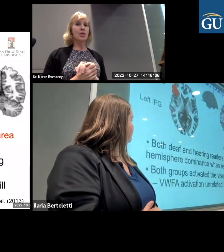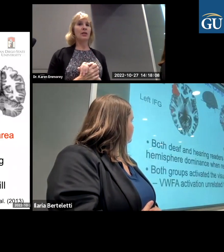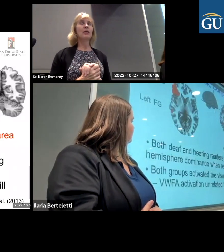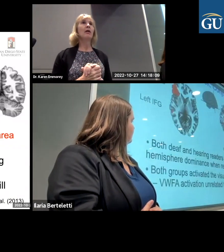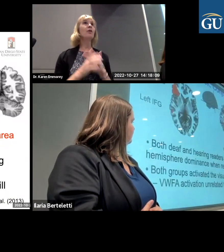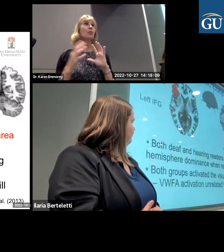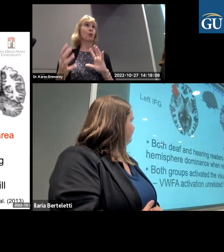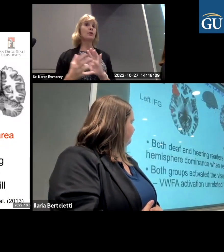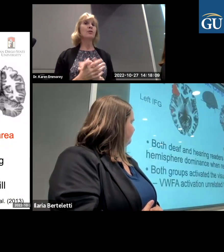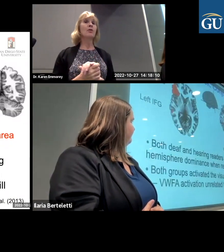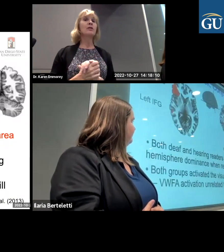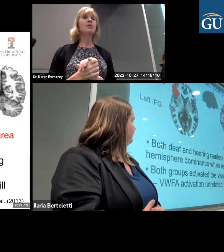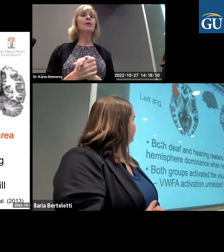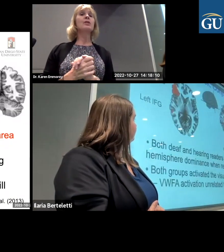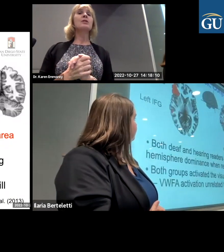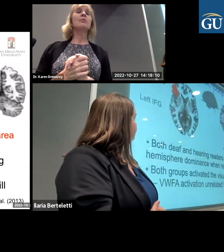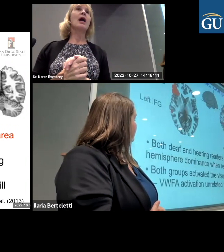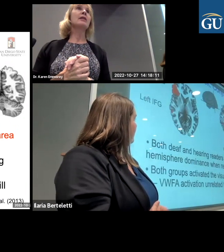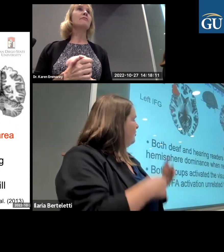um for a processing words for both groups.